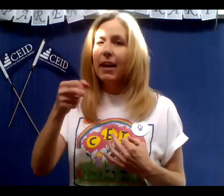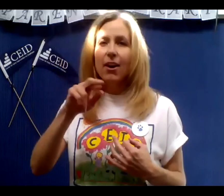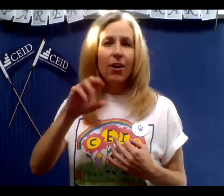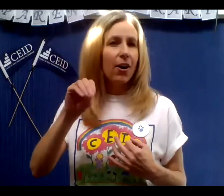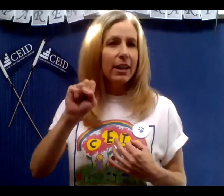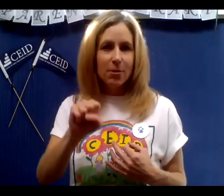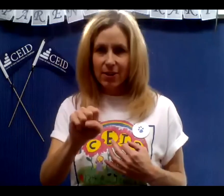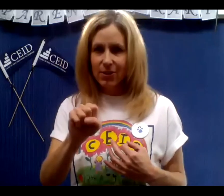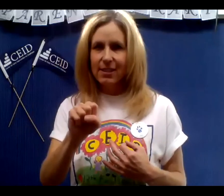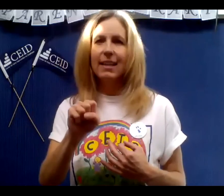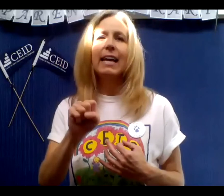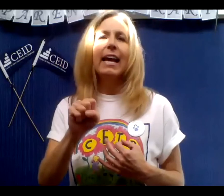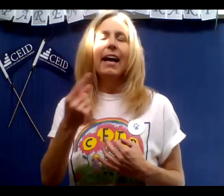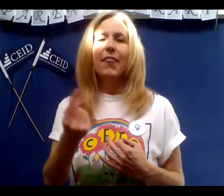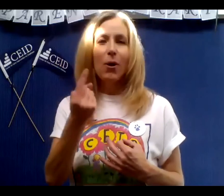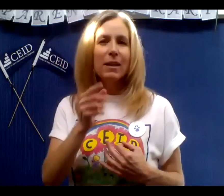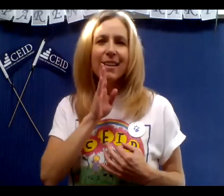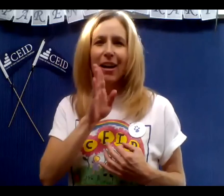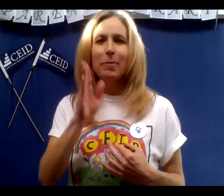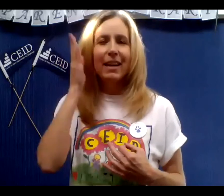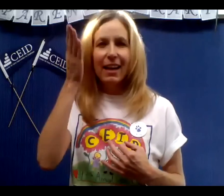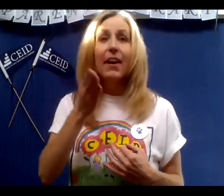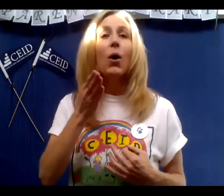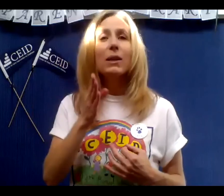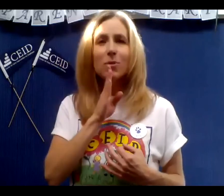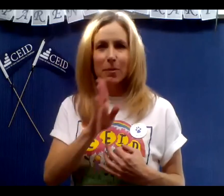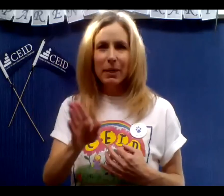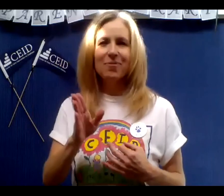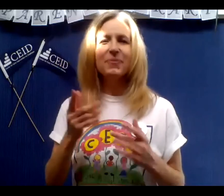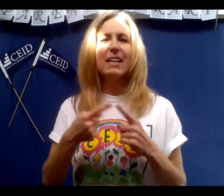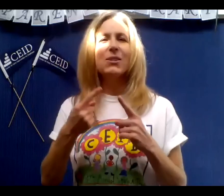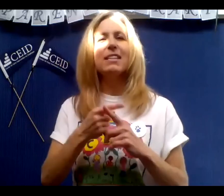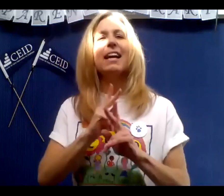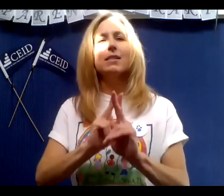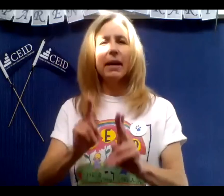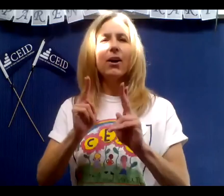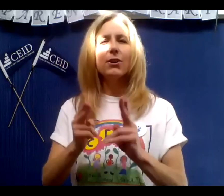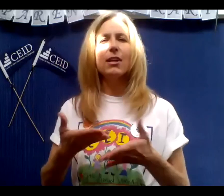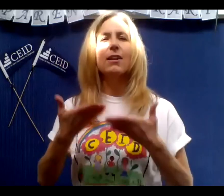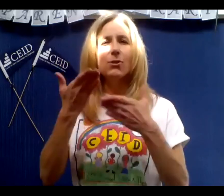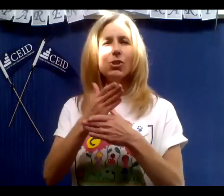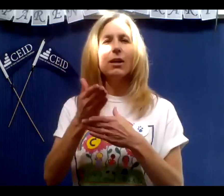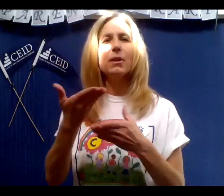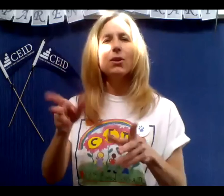They are our heroes, and they always have been, they always will be. And so today it's my honor to also share with you